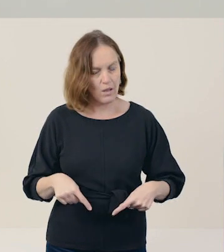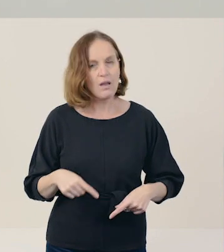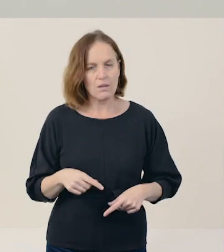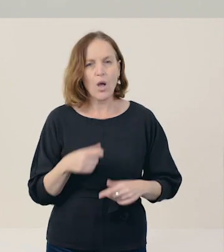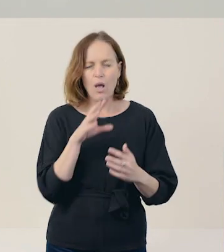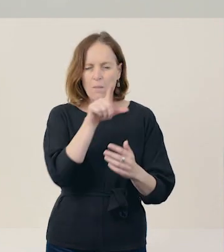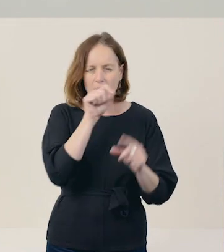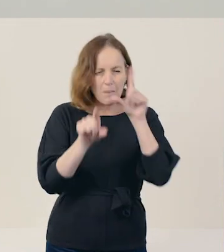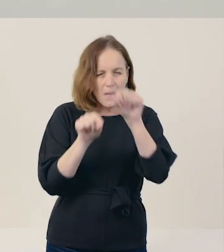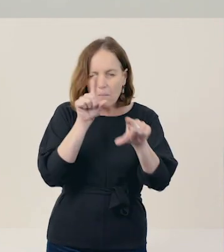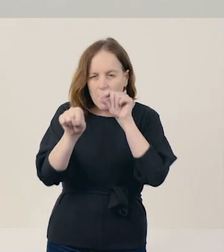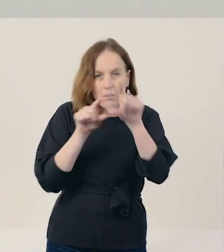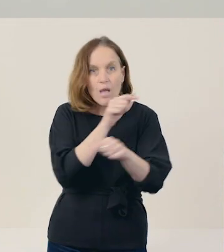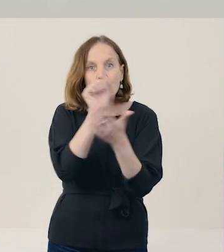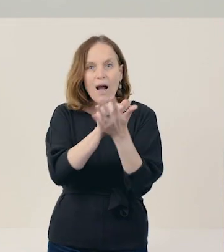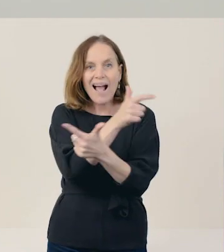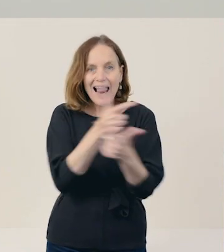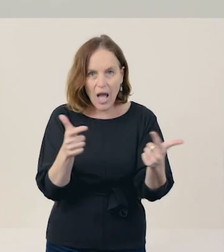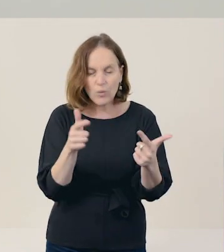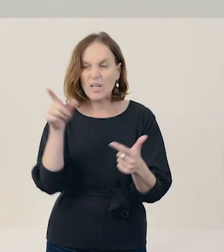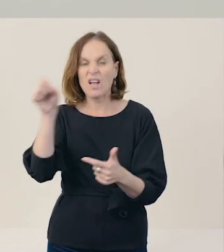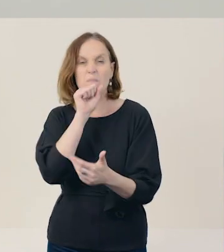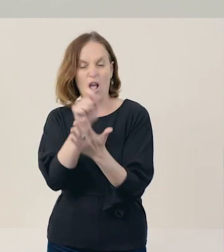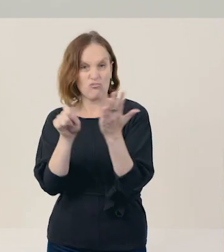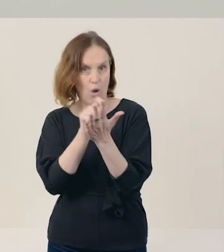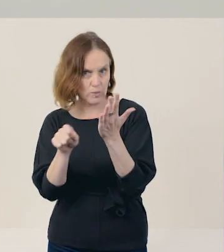Through the careful selection of language, the author has been able to give us an idea,